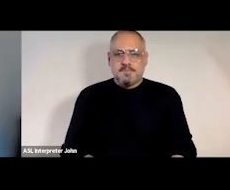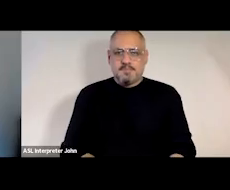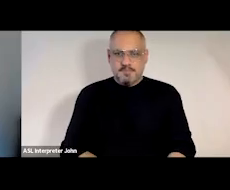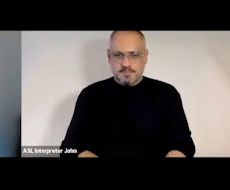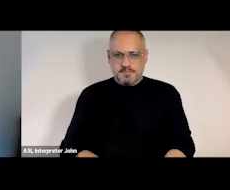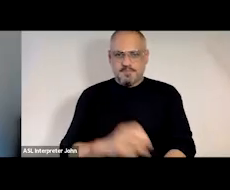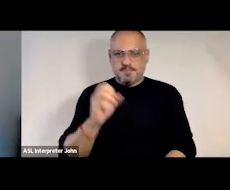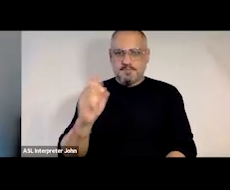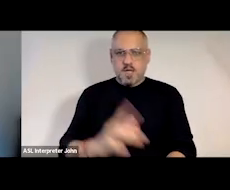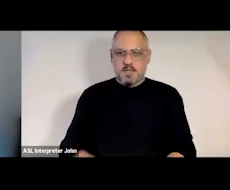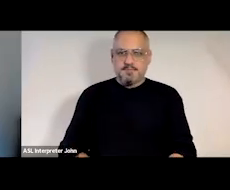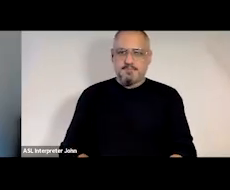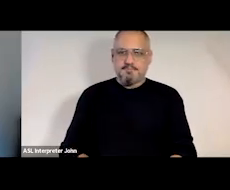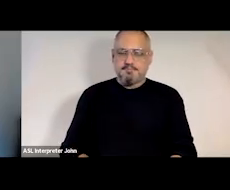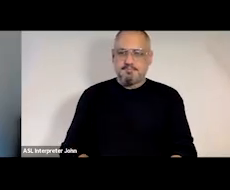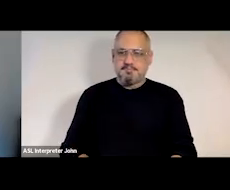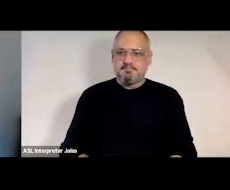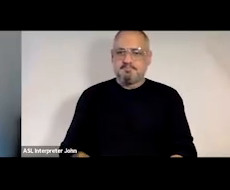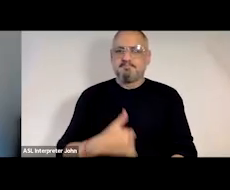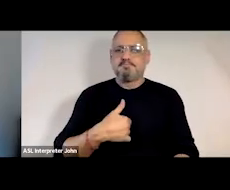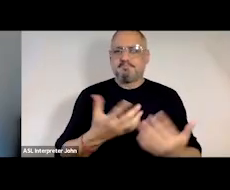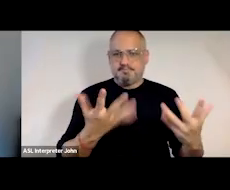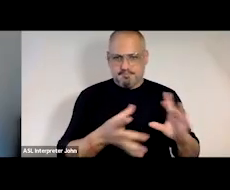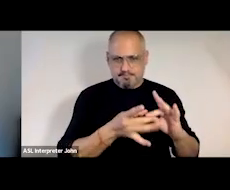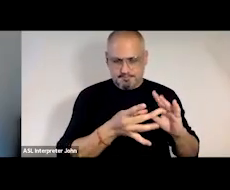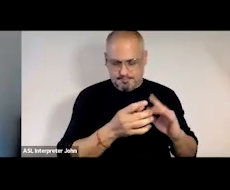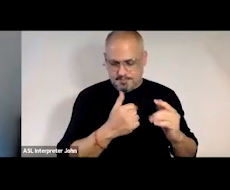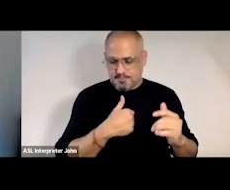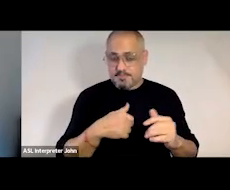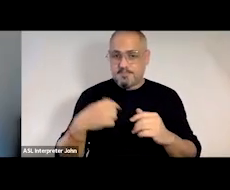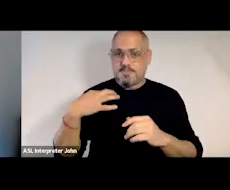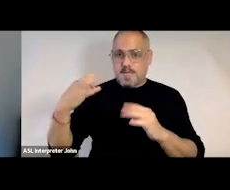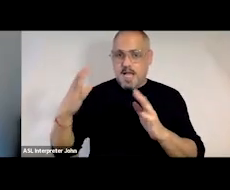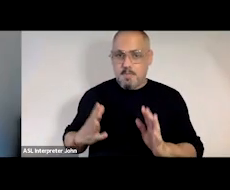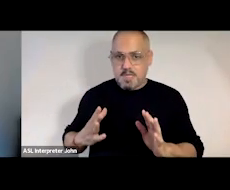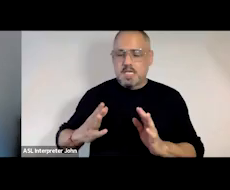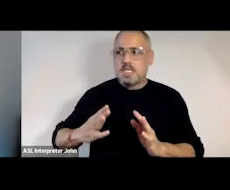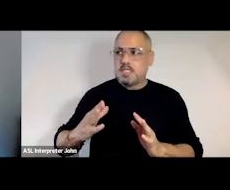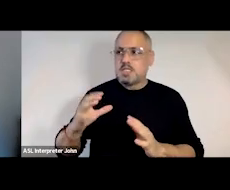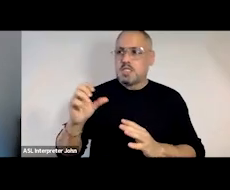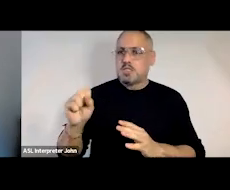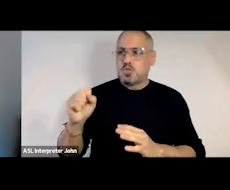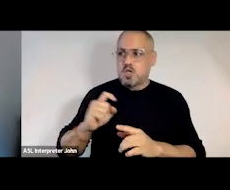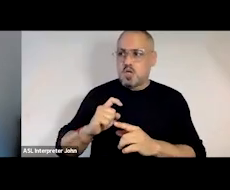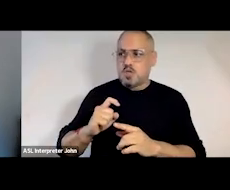Okay. Yeah, so I was saying that applicants or claimants, as Social Security calls them,